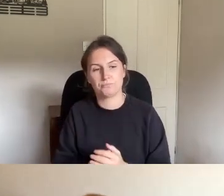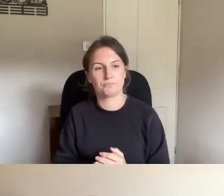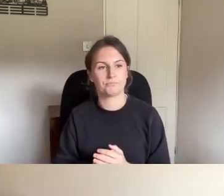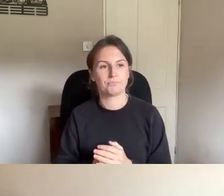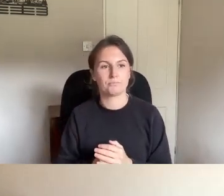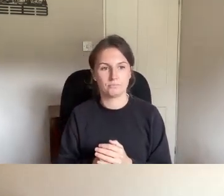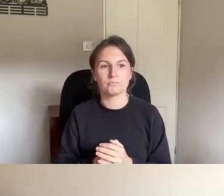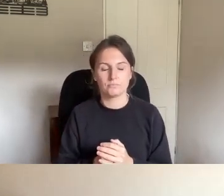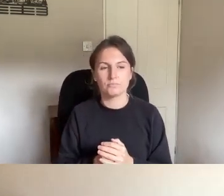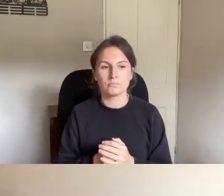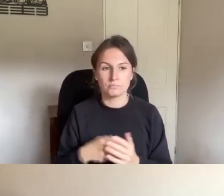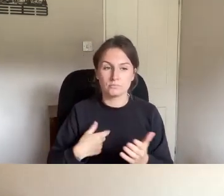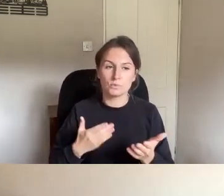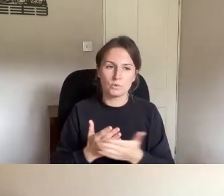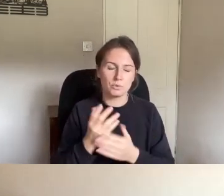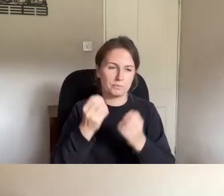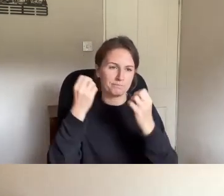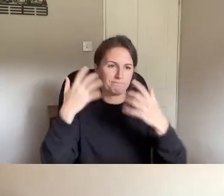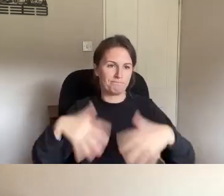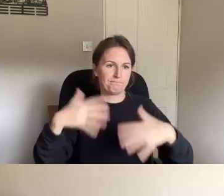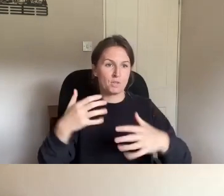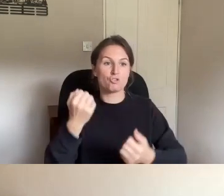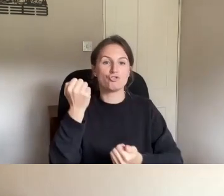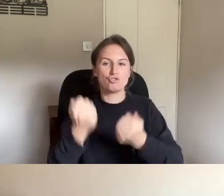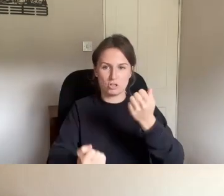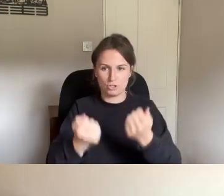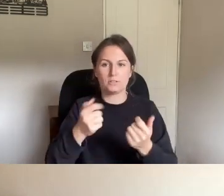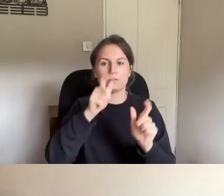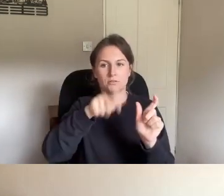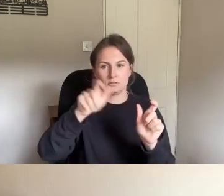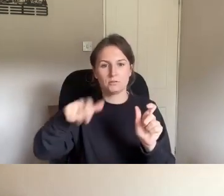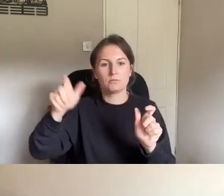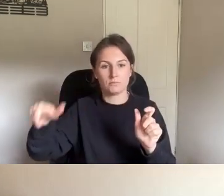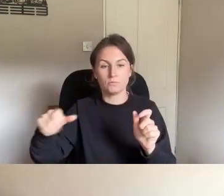that we've got involved in this year. We're really excited about the people that we've got on board.